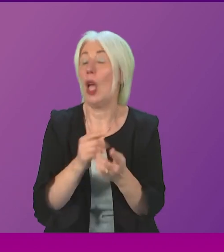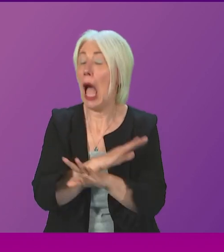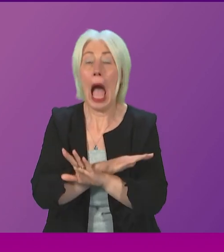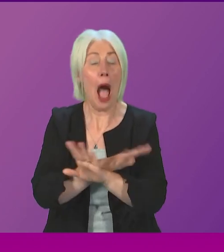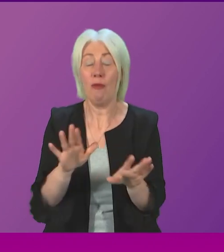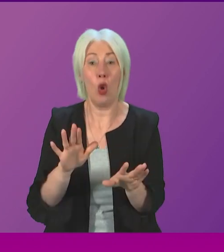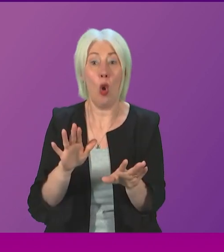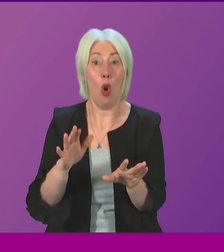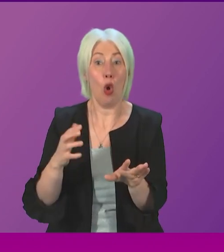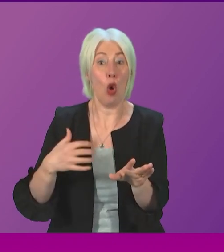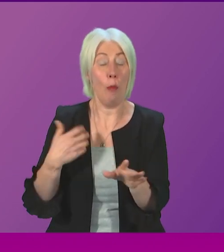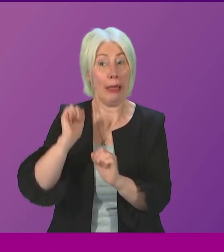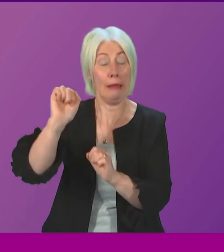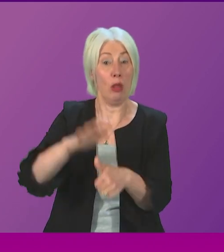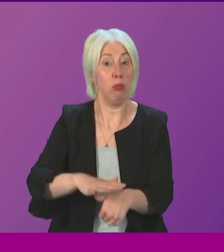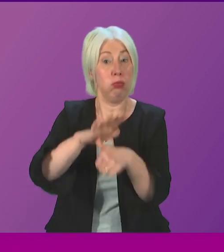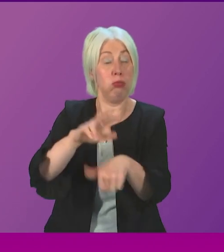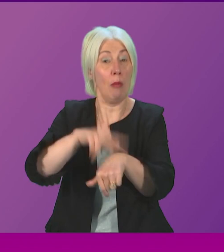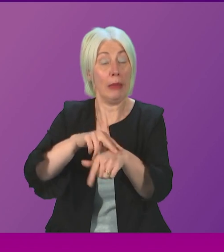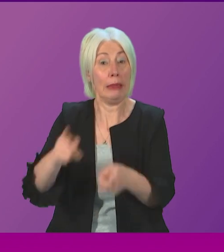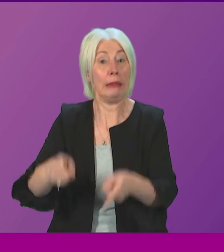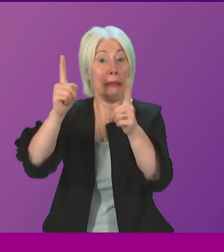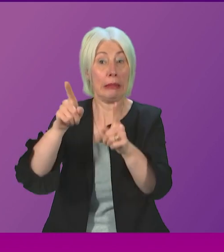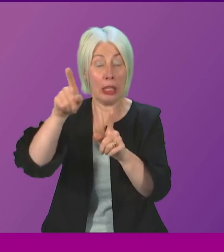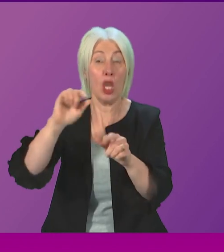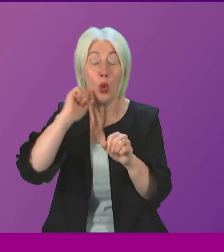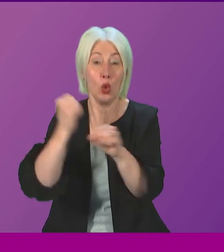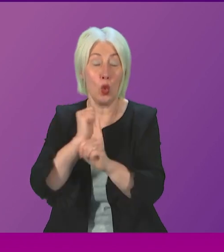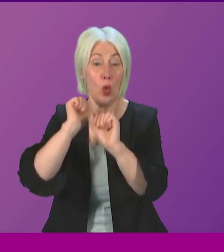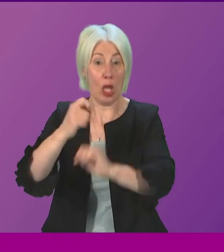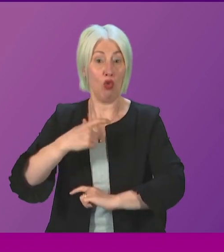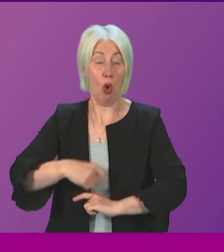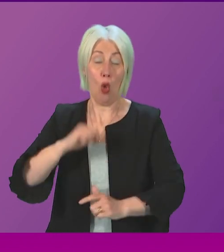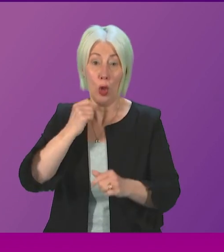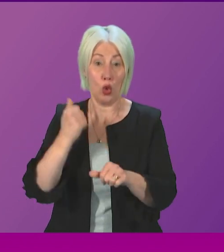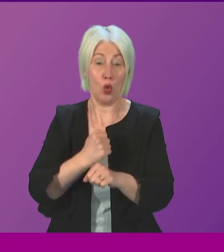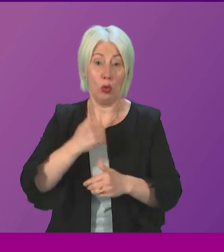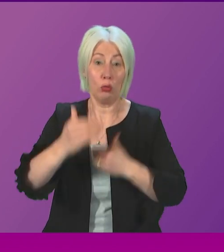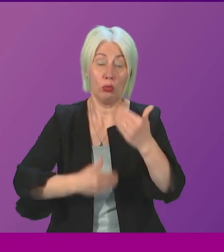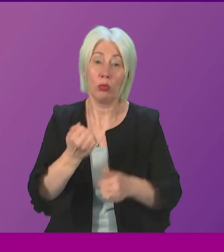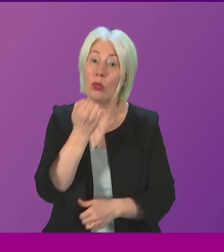whoever succeeds him in his role will also look to do so.